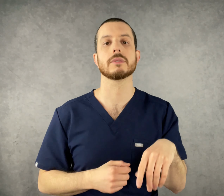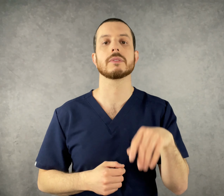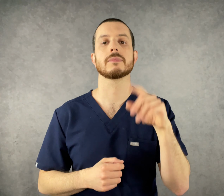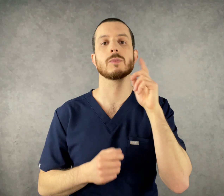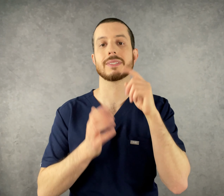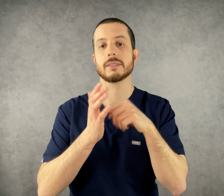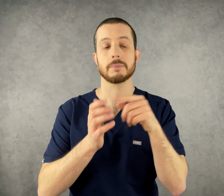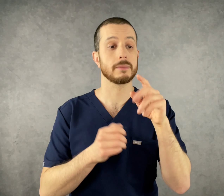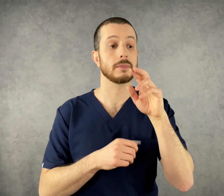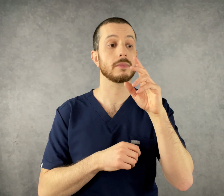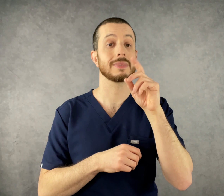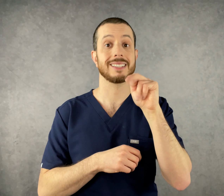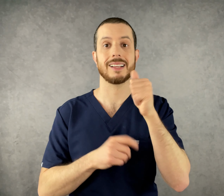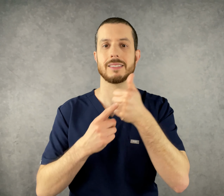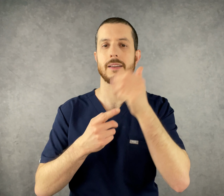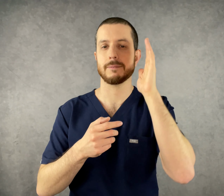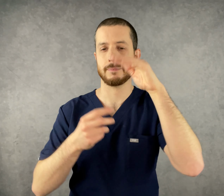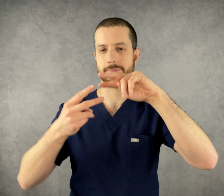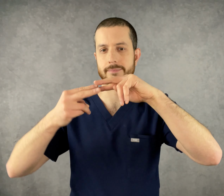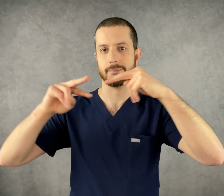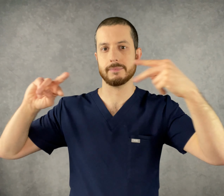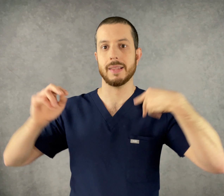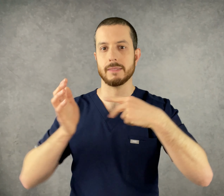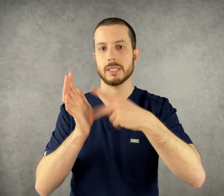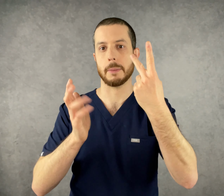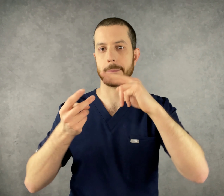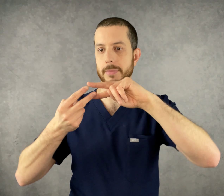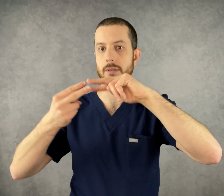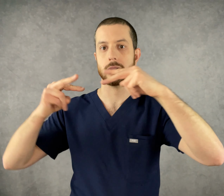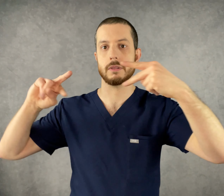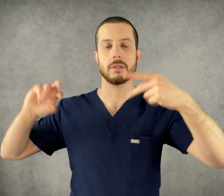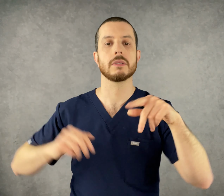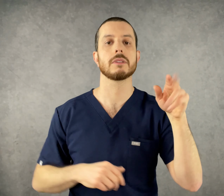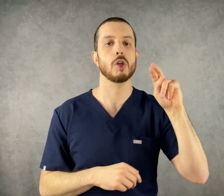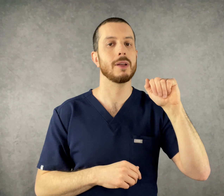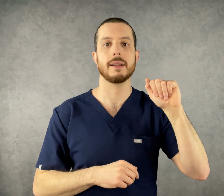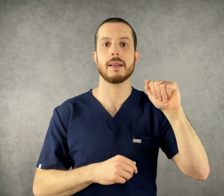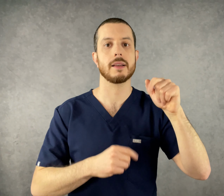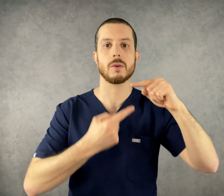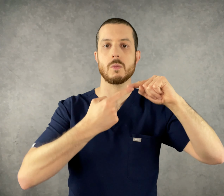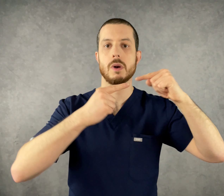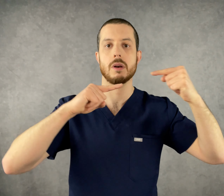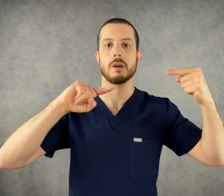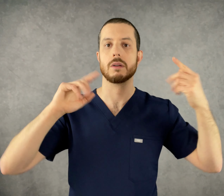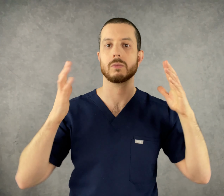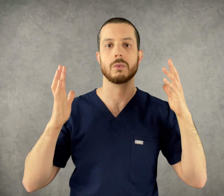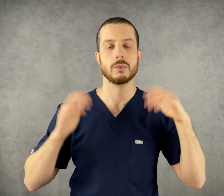For example, you know how DNA is double-stranded? RNA is single-stranded.